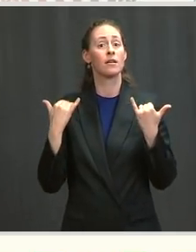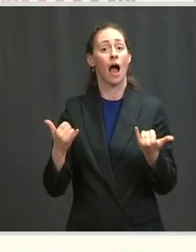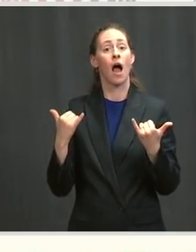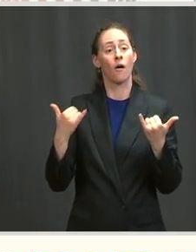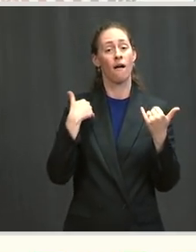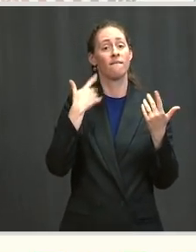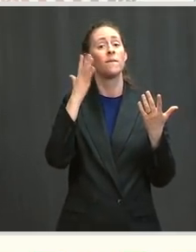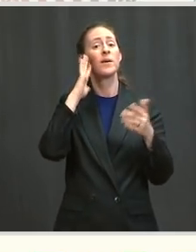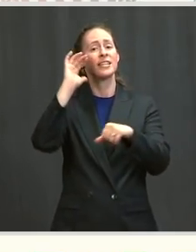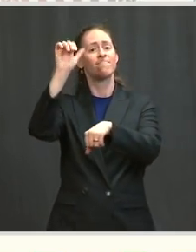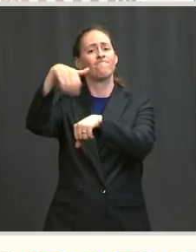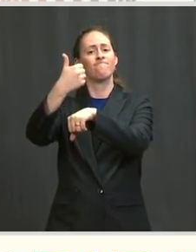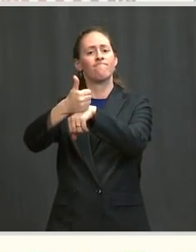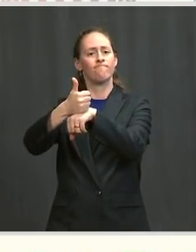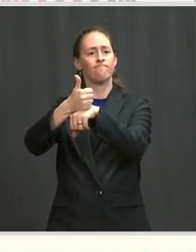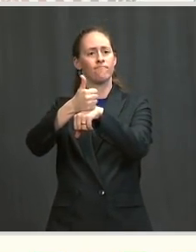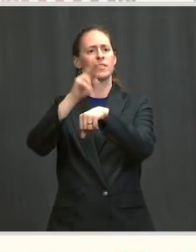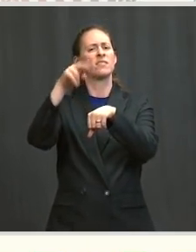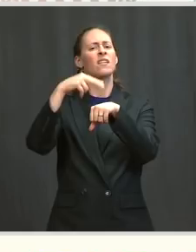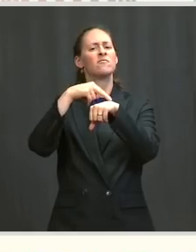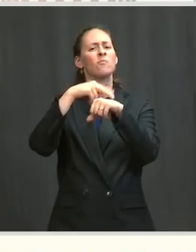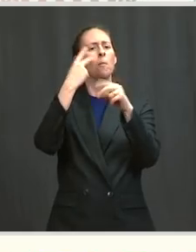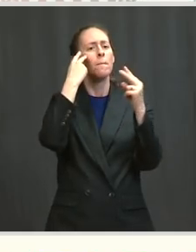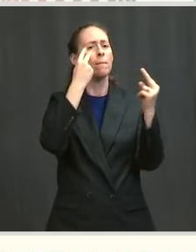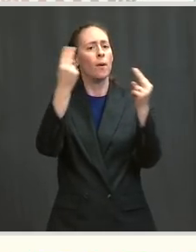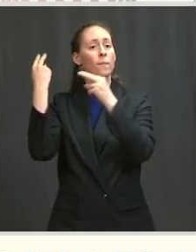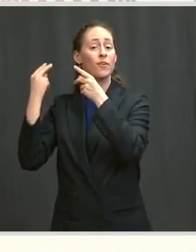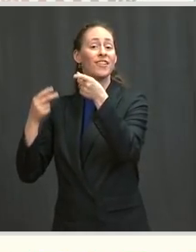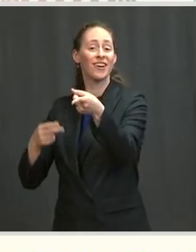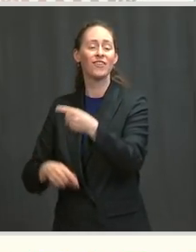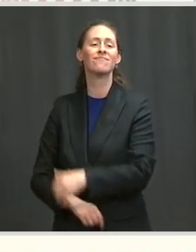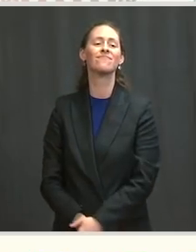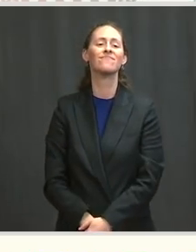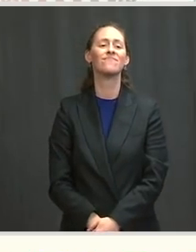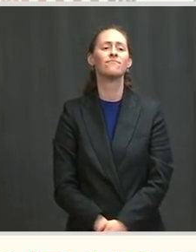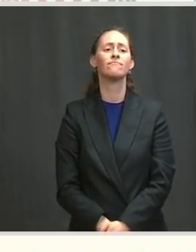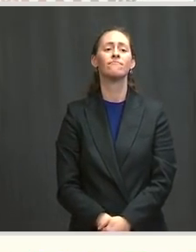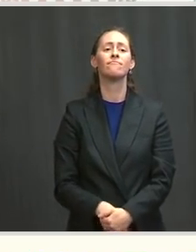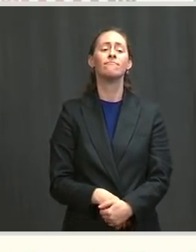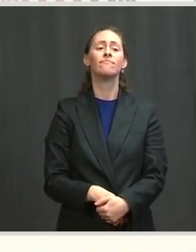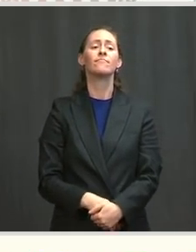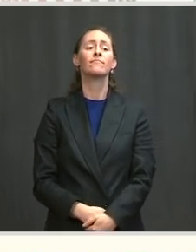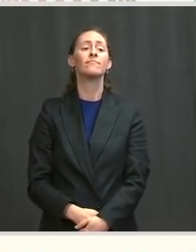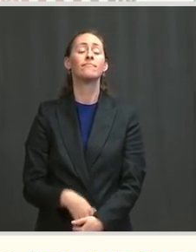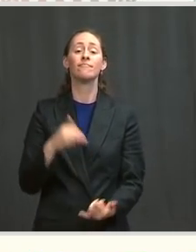This month, on the way to the office, I walk through -- from my --